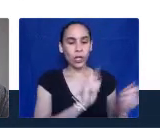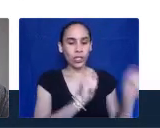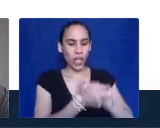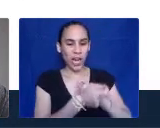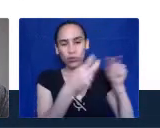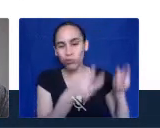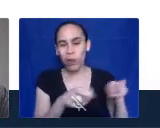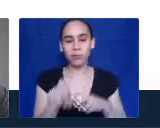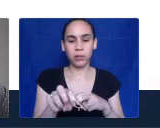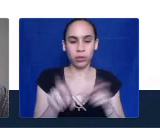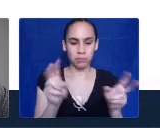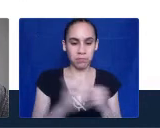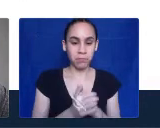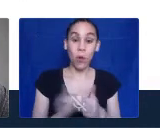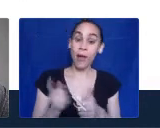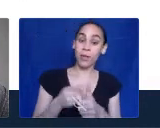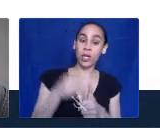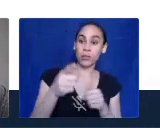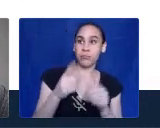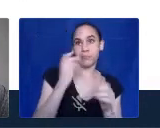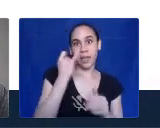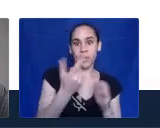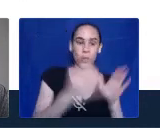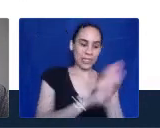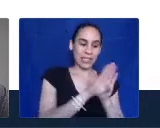you're applying let's say you were a developer and you want to be a product manager right